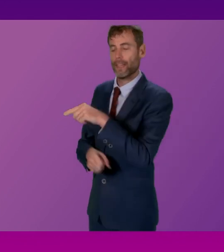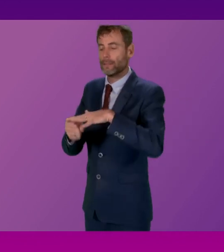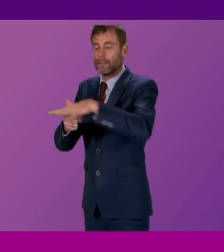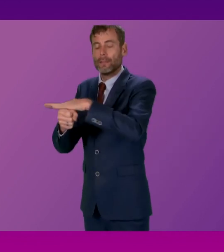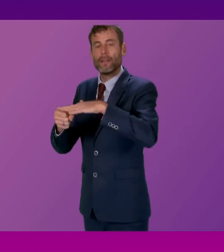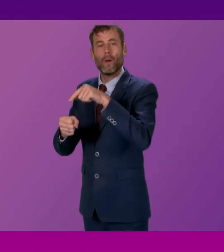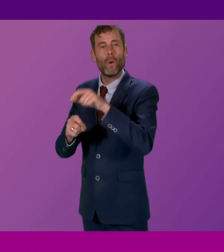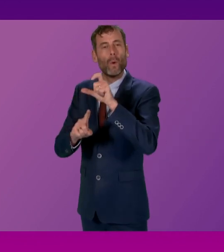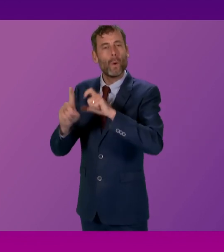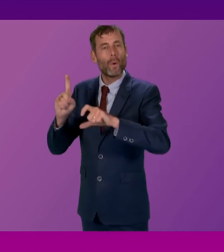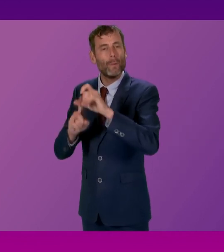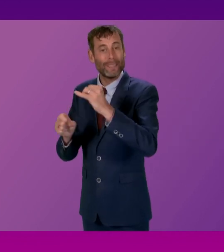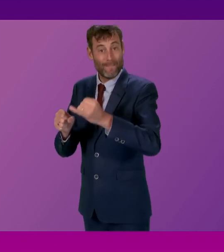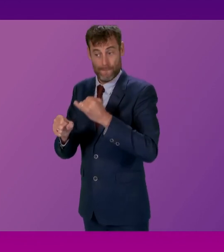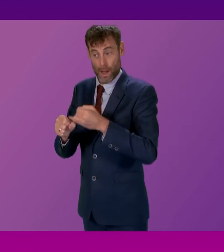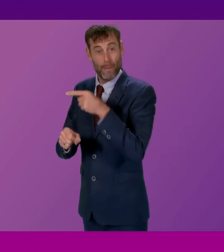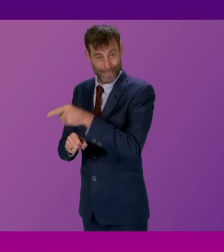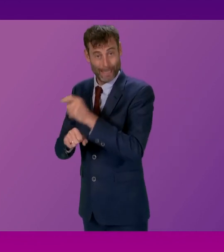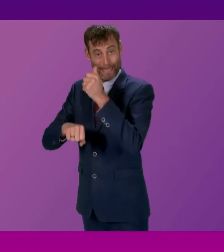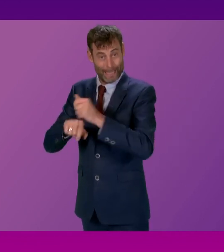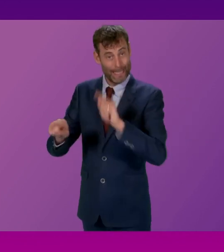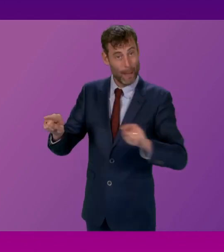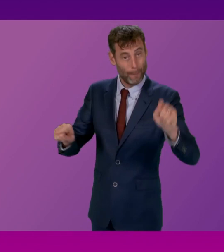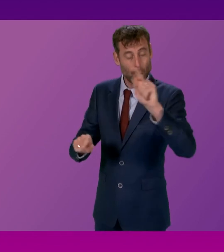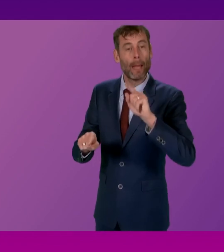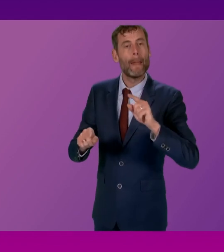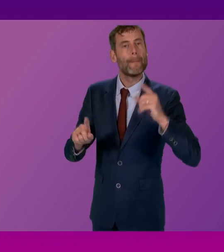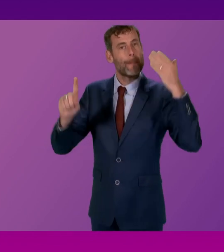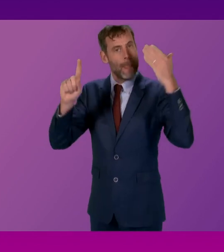right across Scotland through our national mission to reduce drug deaths and drug harm.